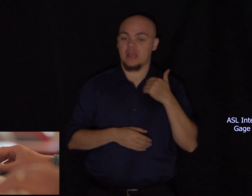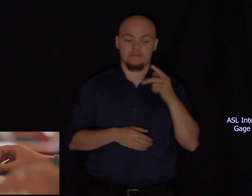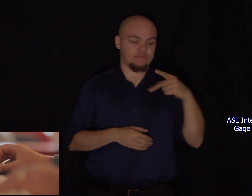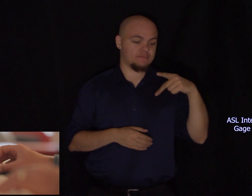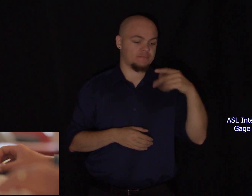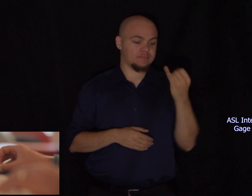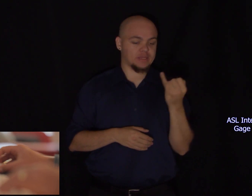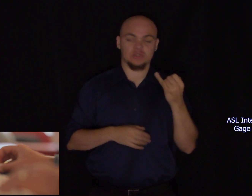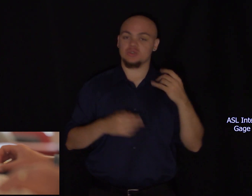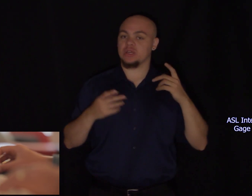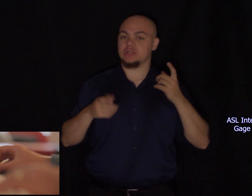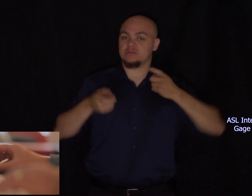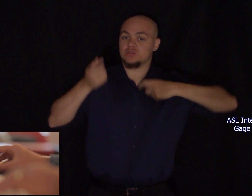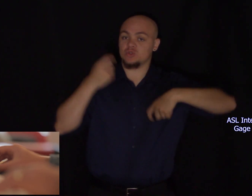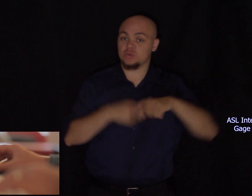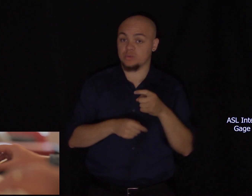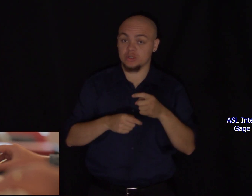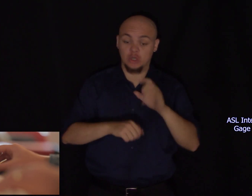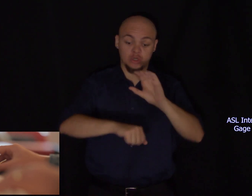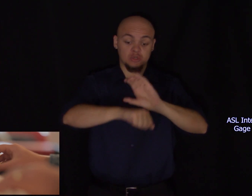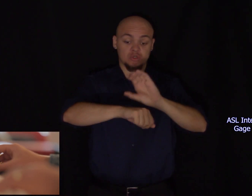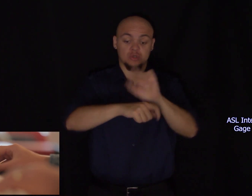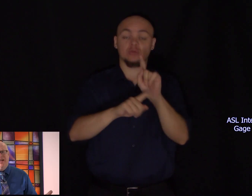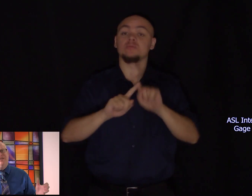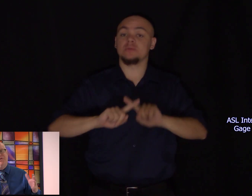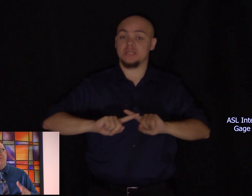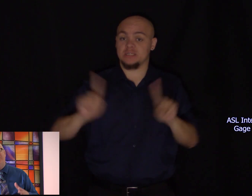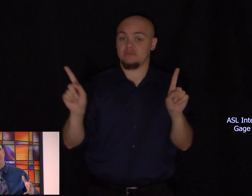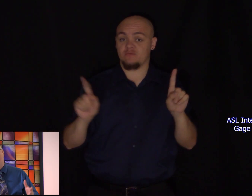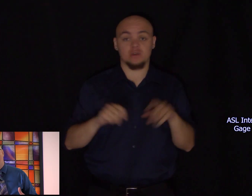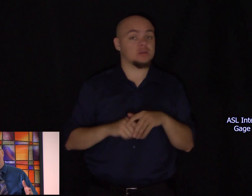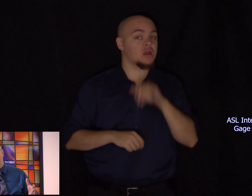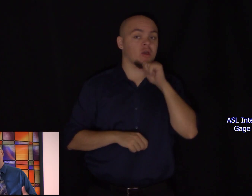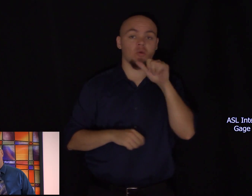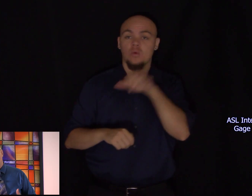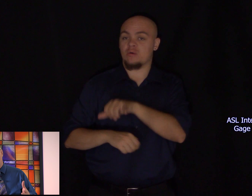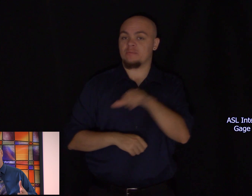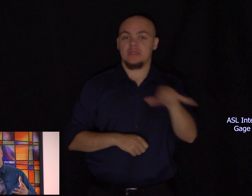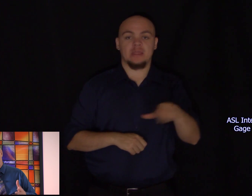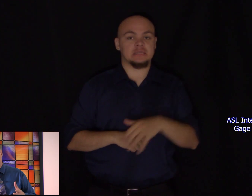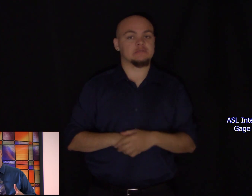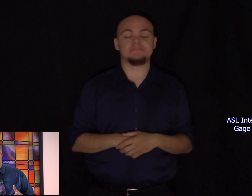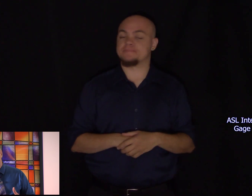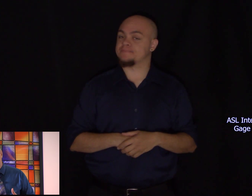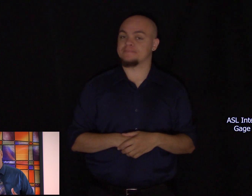I didn't have to get out of my pajamas church is going to be different it's not going to be